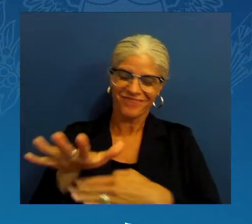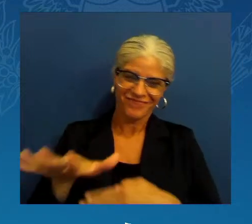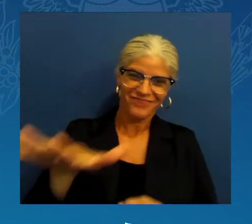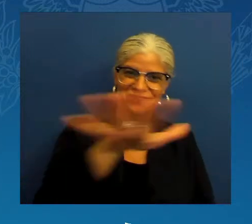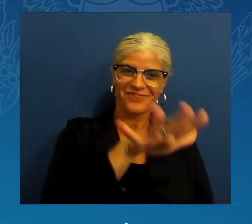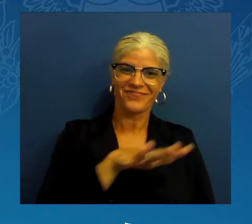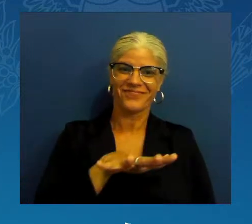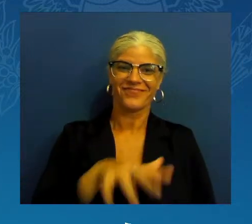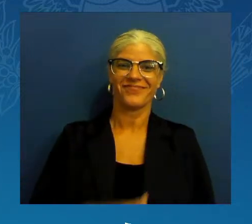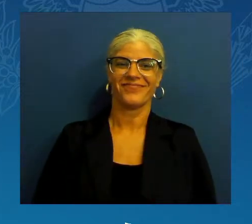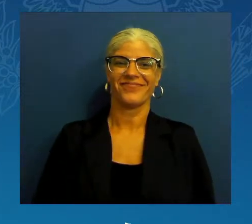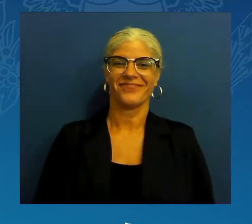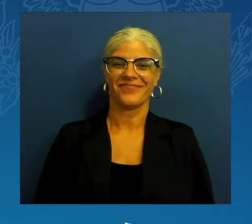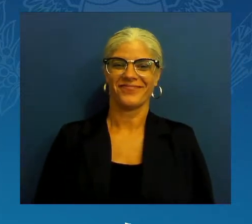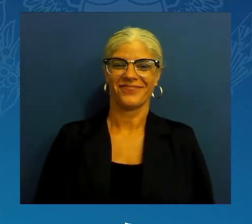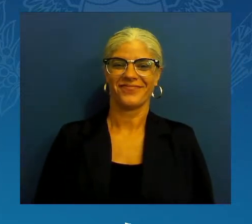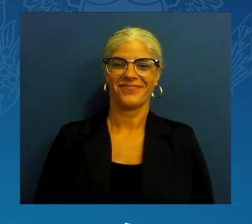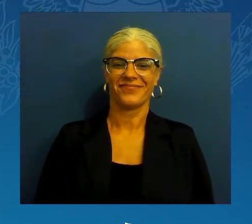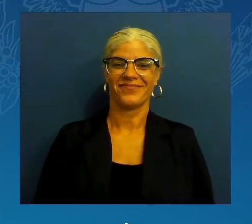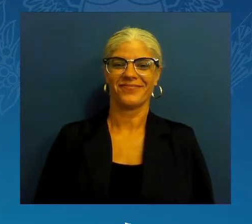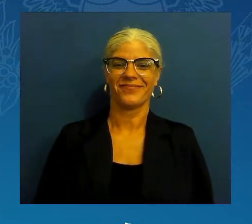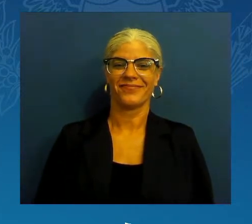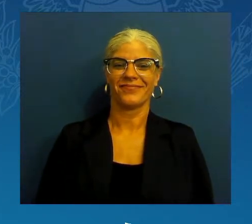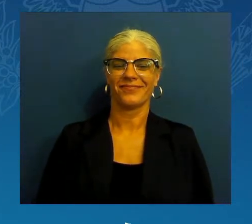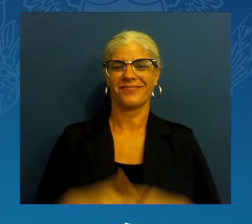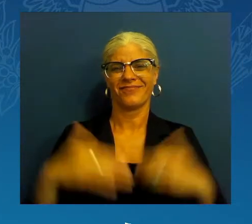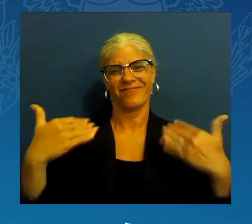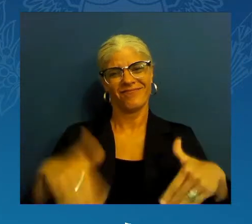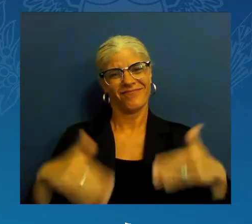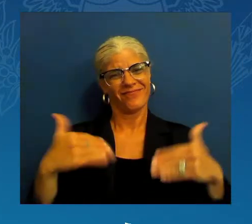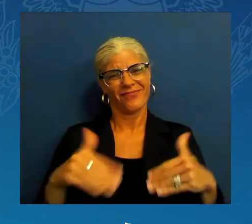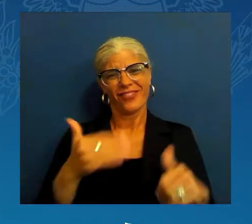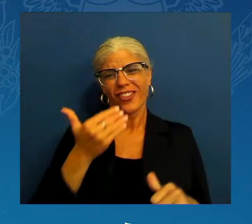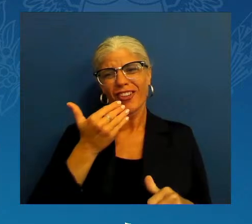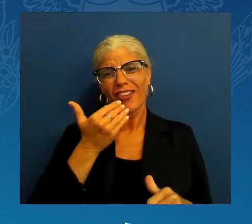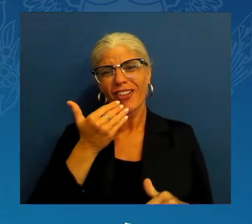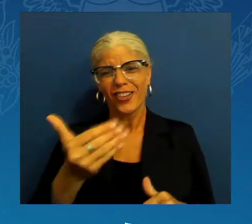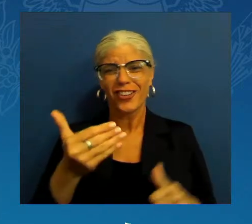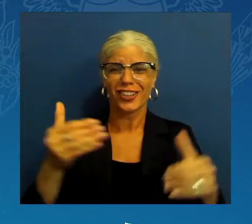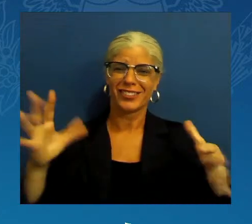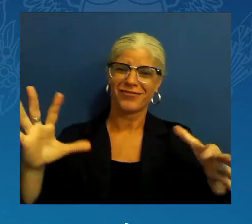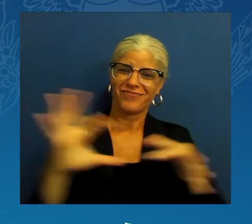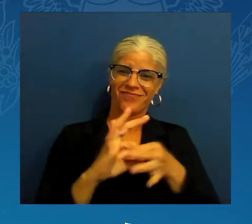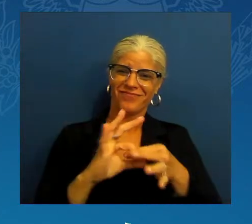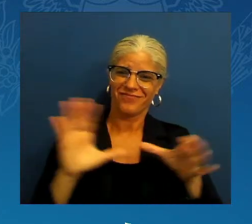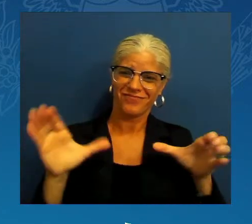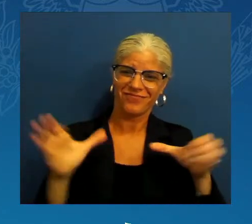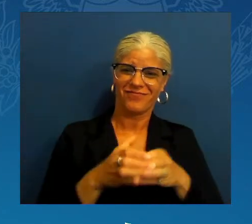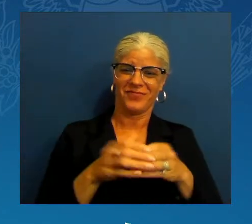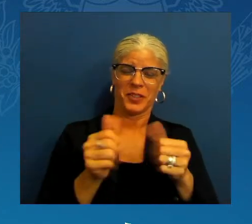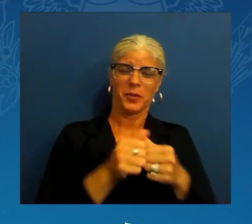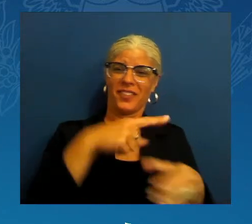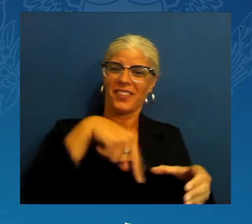Oh, it is so good to be with all the leaders who are here. I want to thank the International president, Rasheeda S. Liberty.